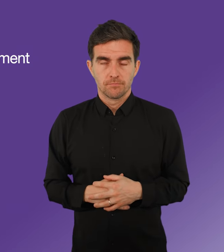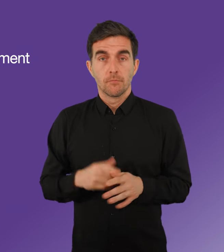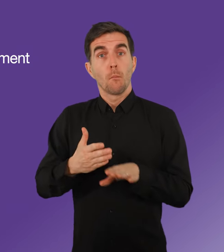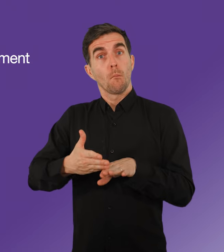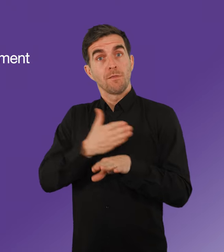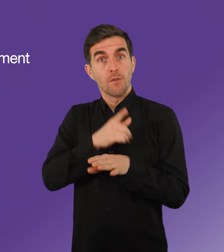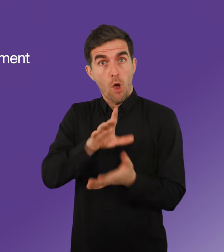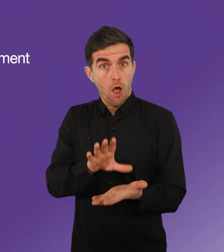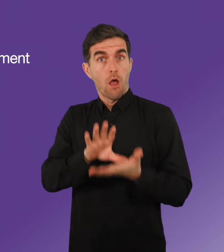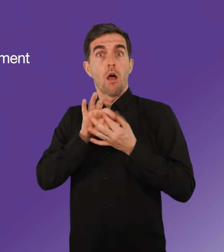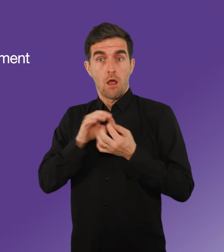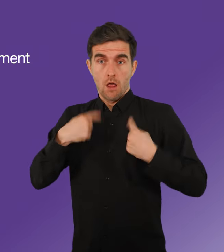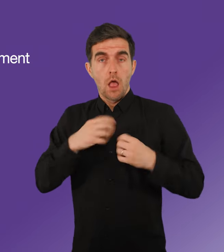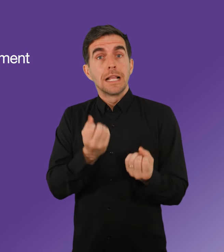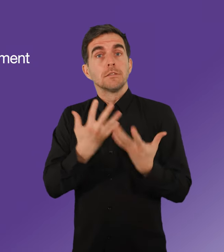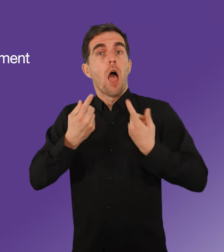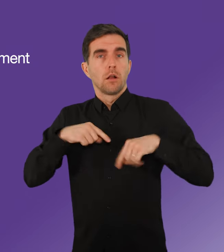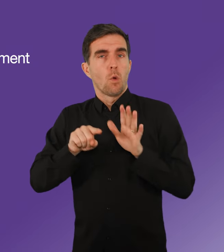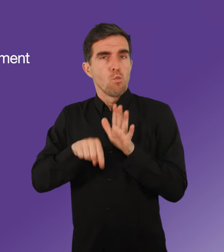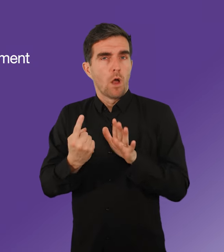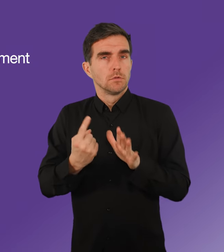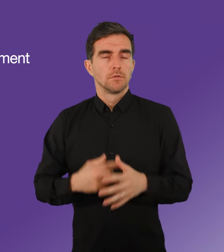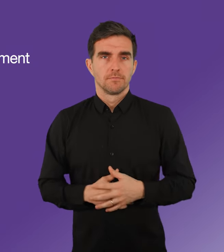Before you use Tell Us Once